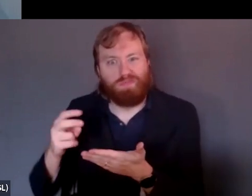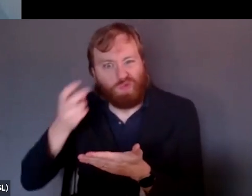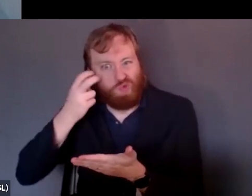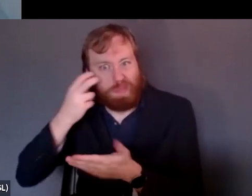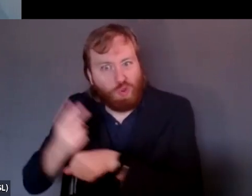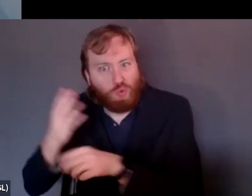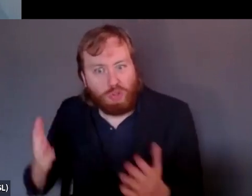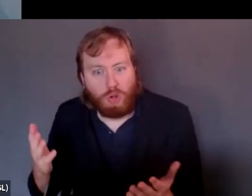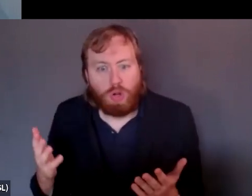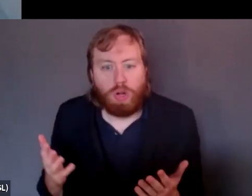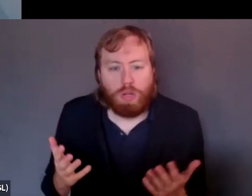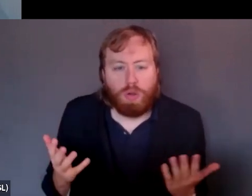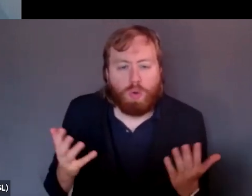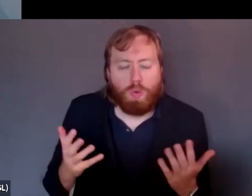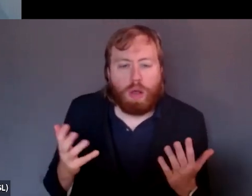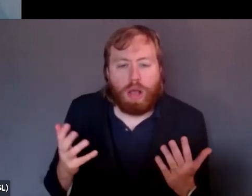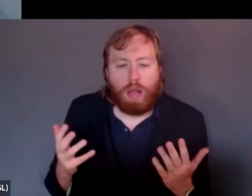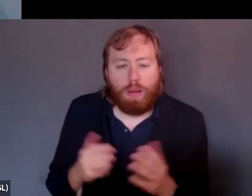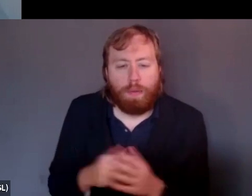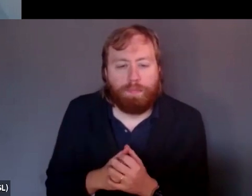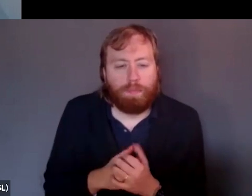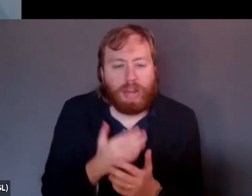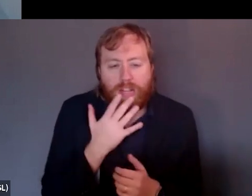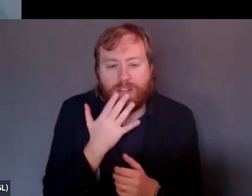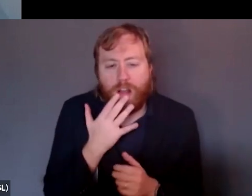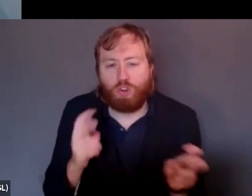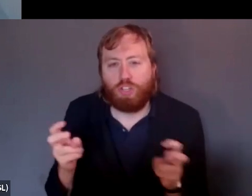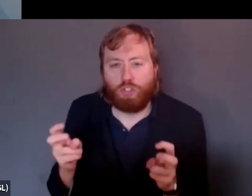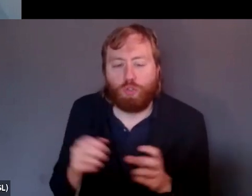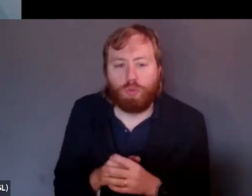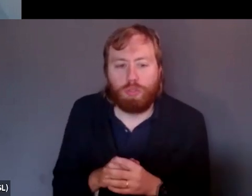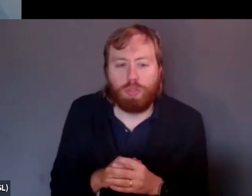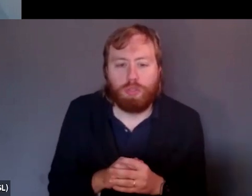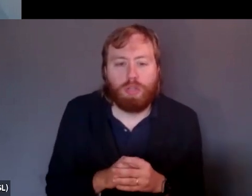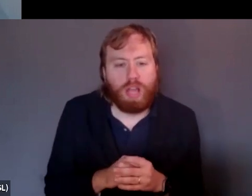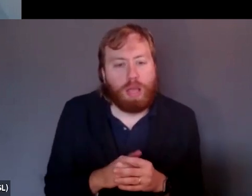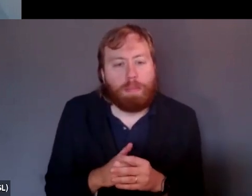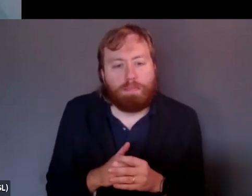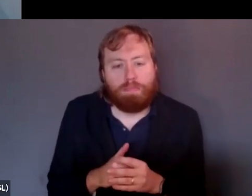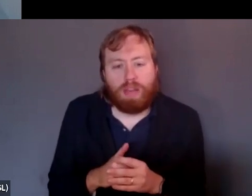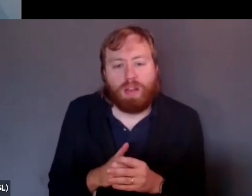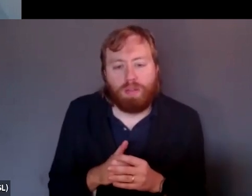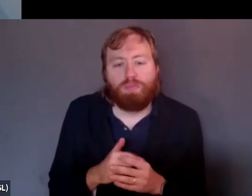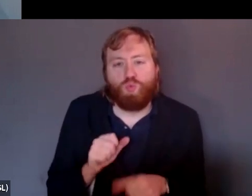For context, Kaylee is working on a transportation website and the maps have been the biggest struggle for her so far.